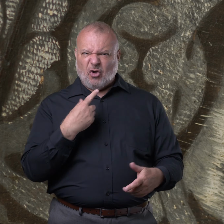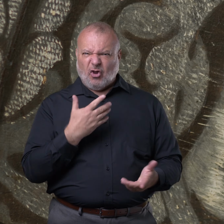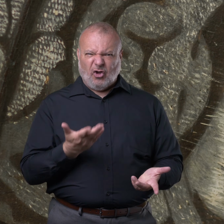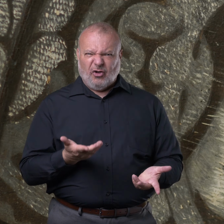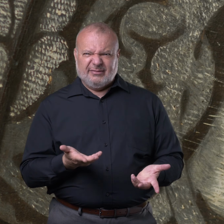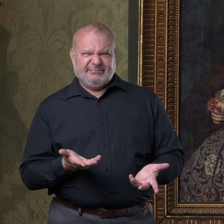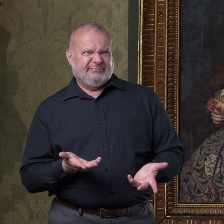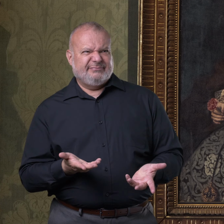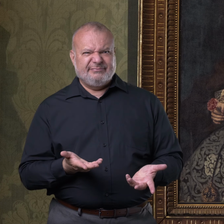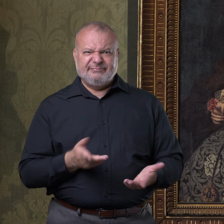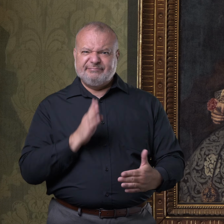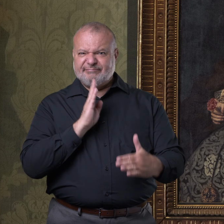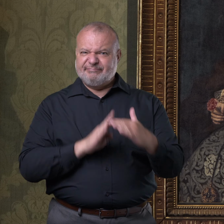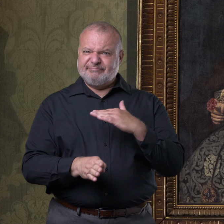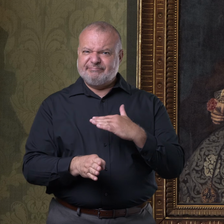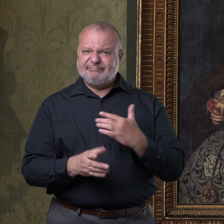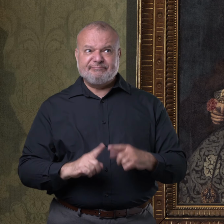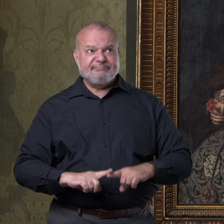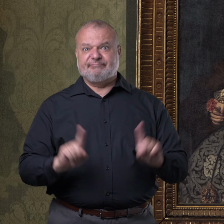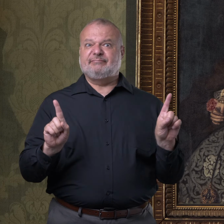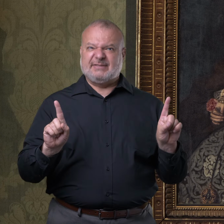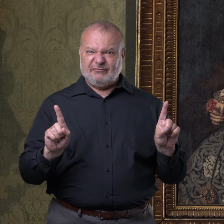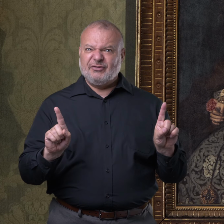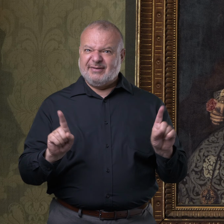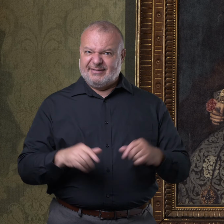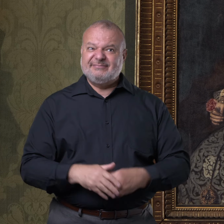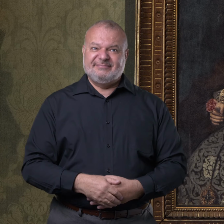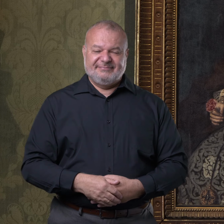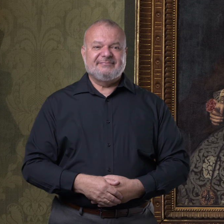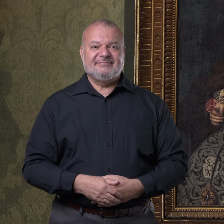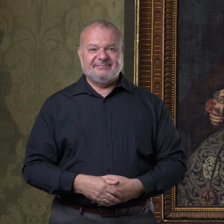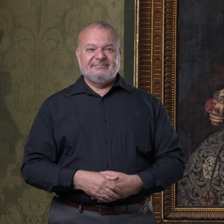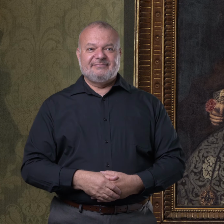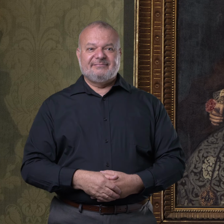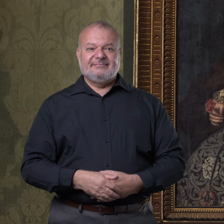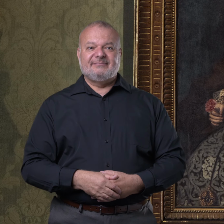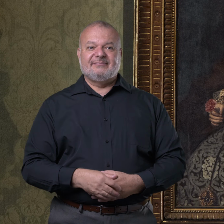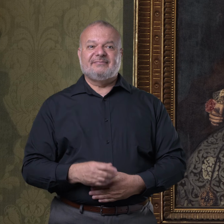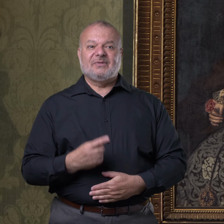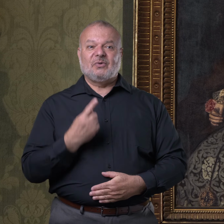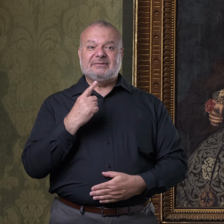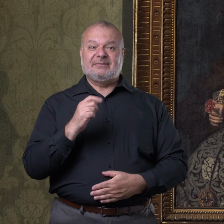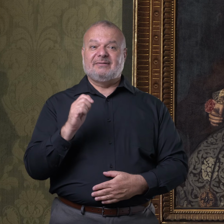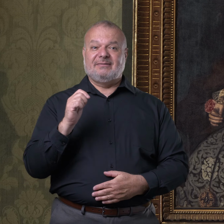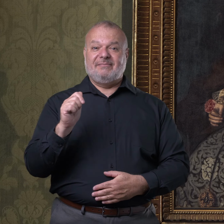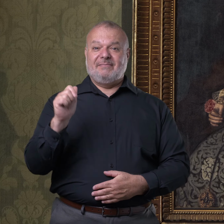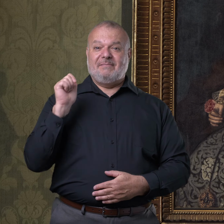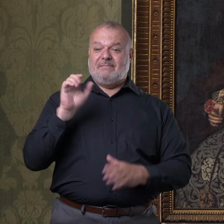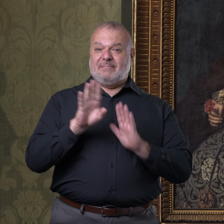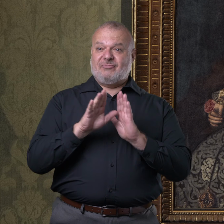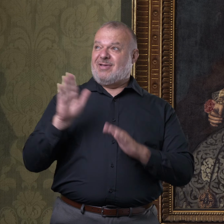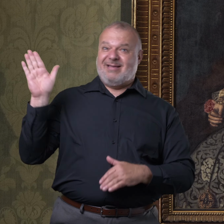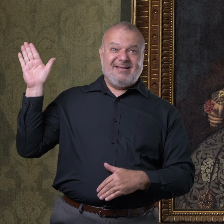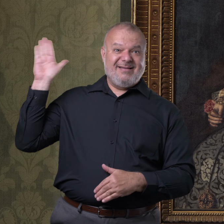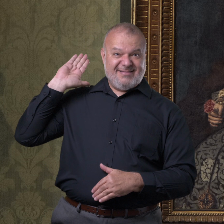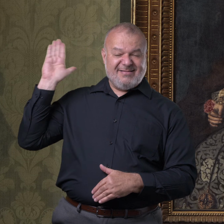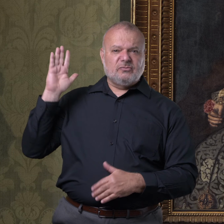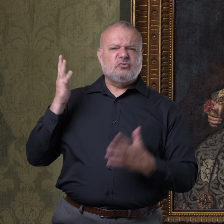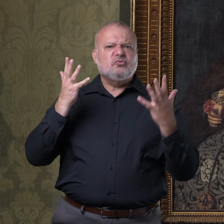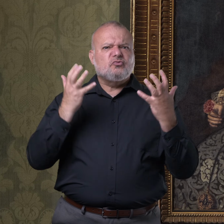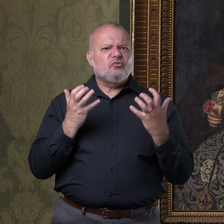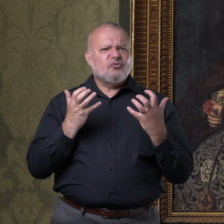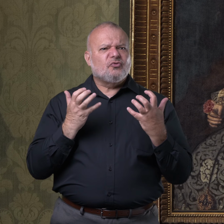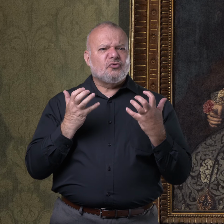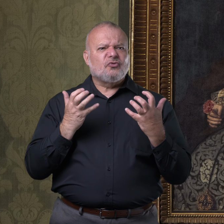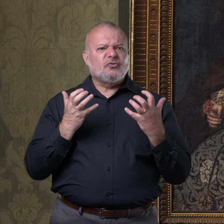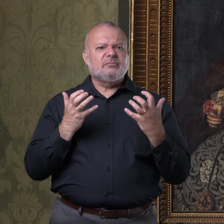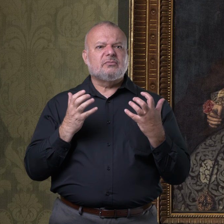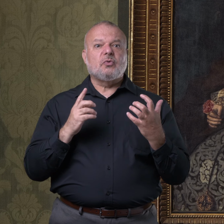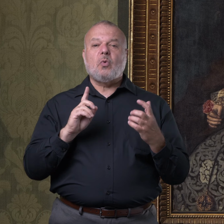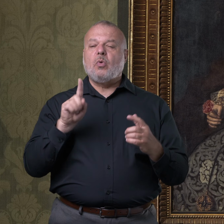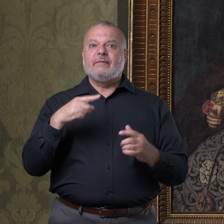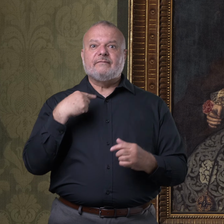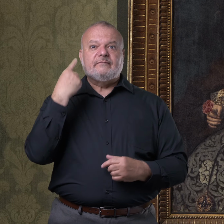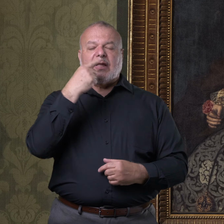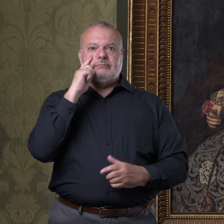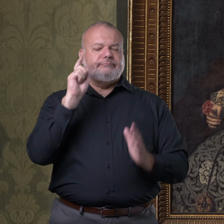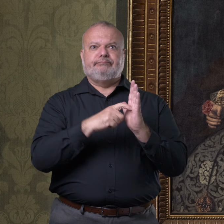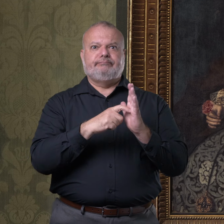Because the tonal quality of the background is so dark, Mary's pale complexioned oval-shaped